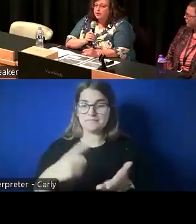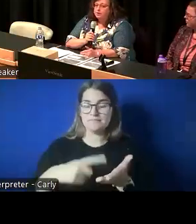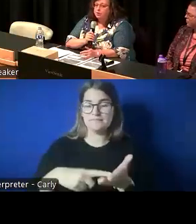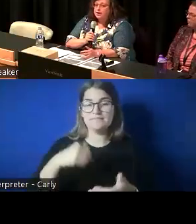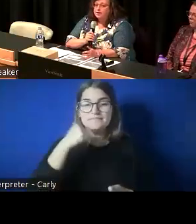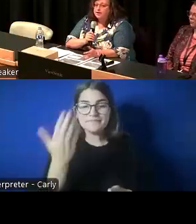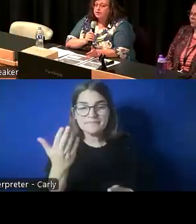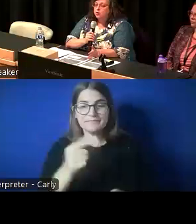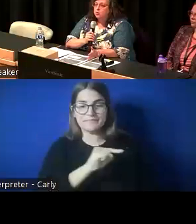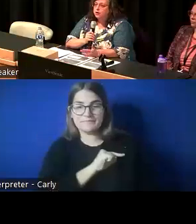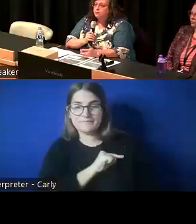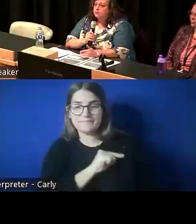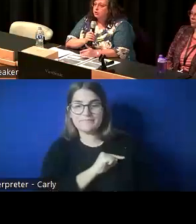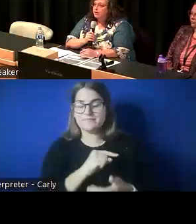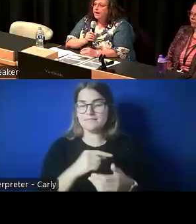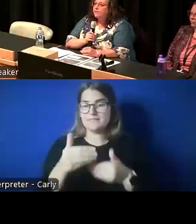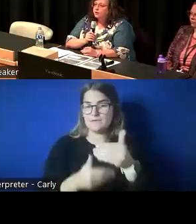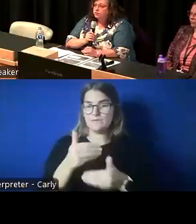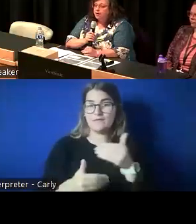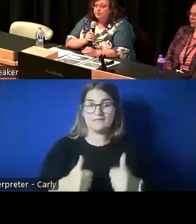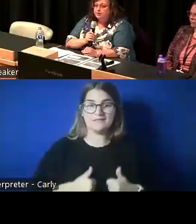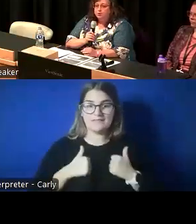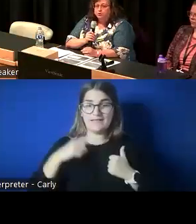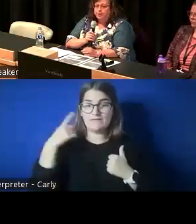to process what life would look like after the traumas and post-traumatic